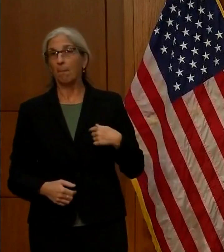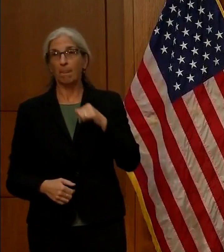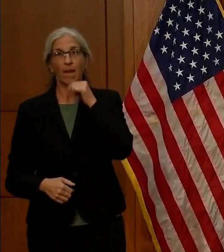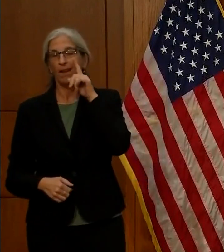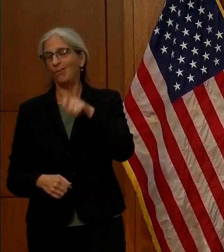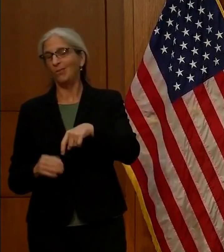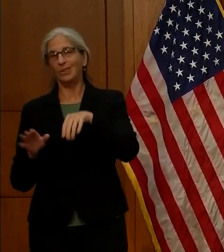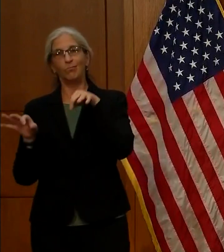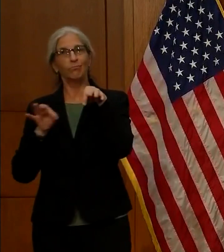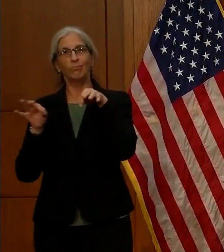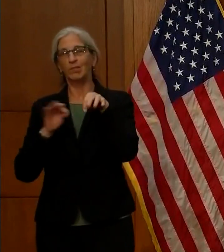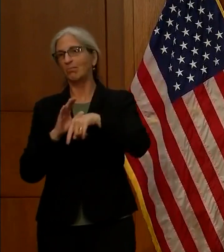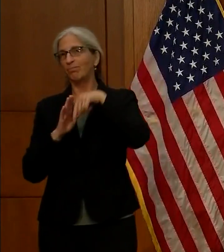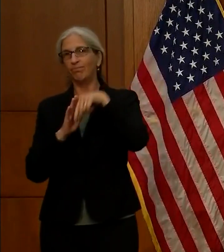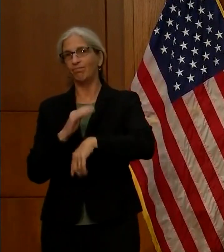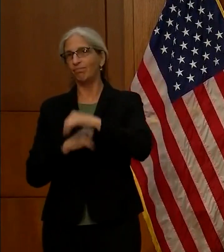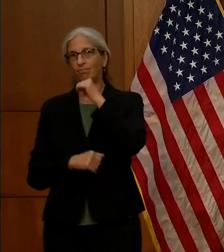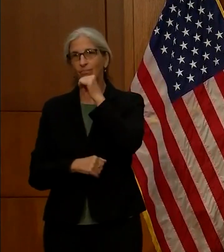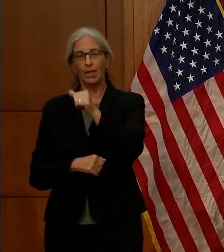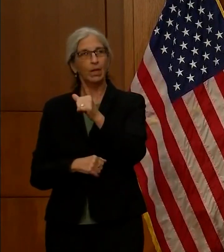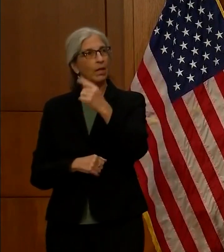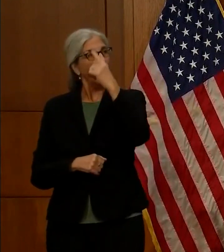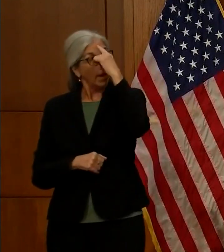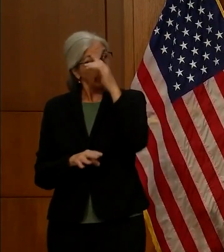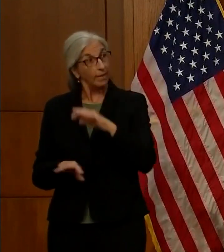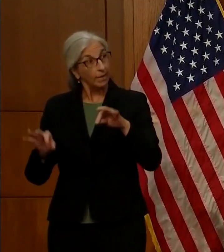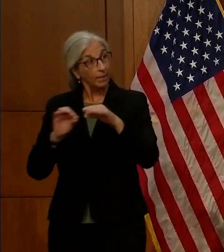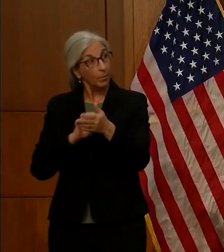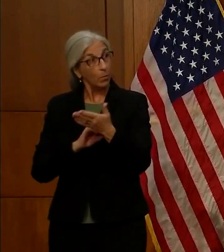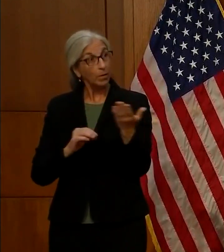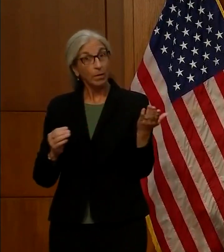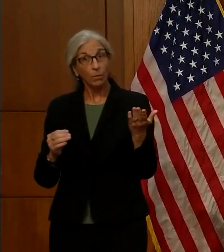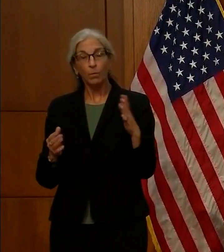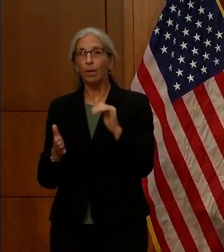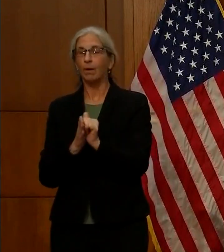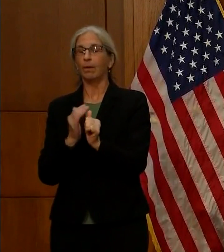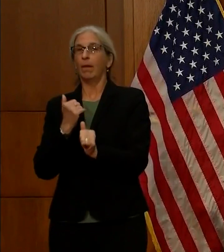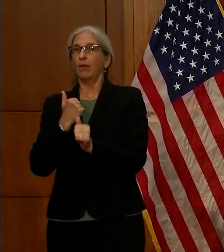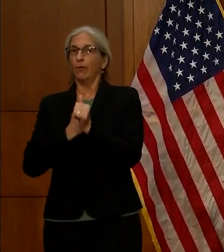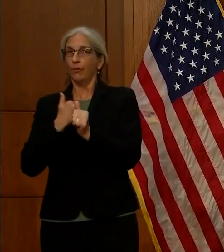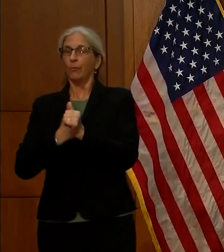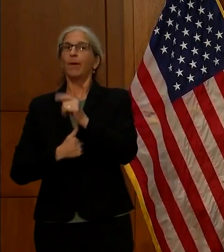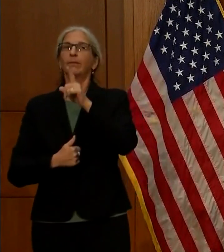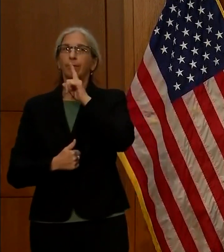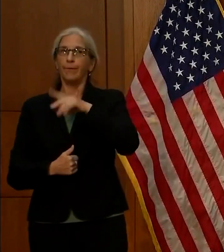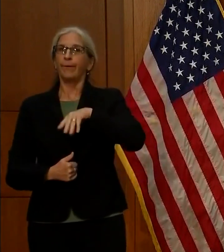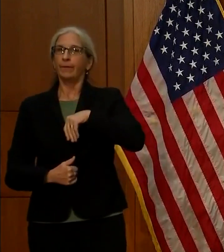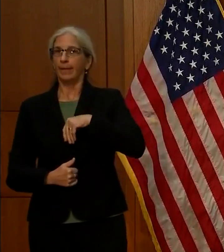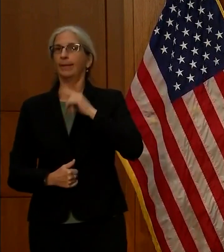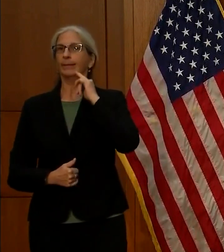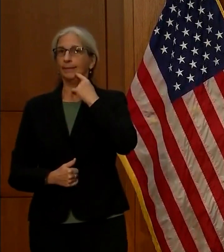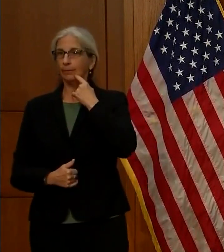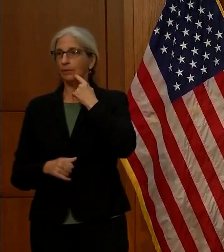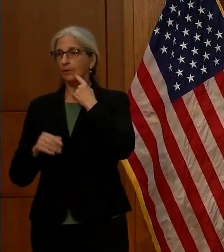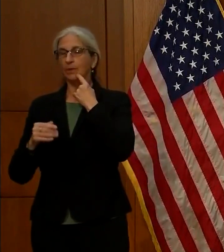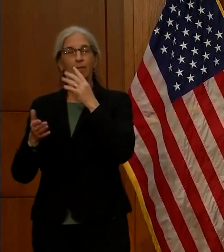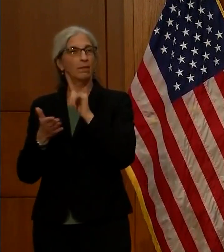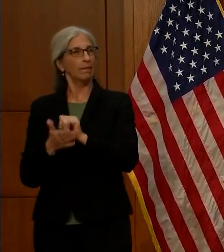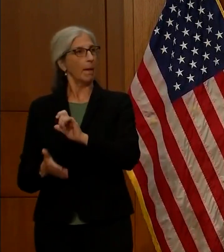ANYONE. THANK GOD THIS IS NOT I DON'T NEED TO GET INTO THOSE DETAILS SUCH AGAIN I THINK THE IMPORTANT THING IS THAT. THAT